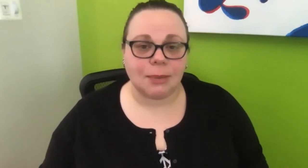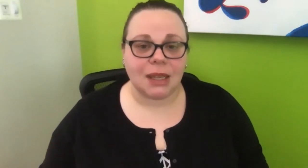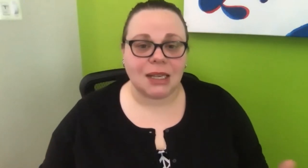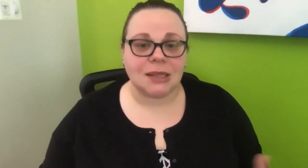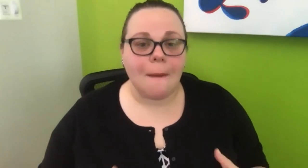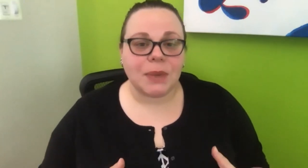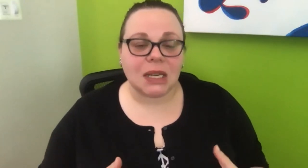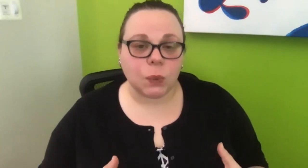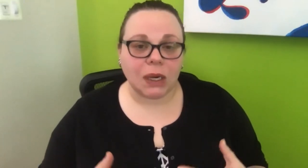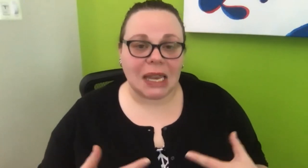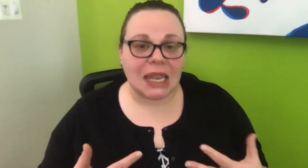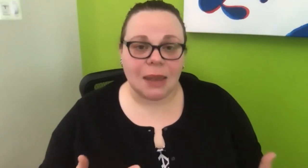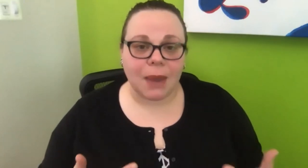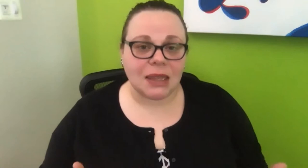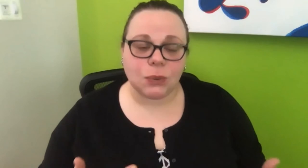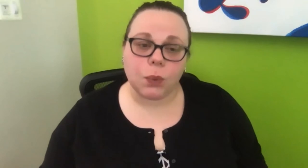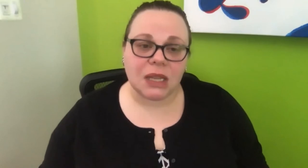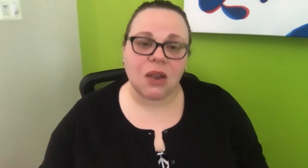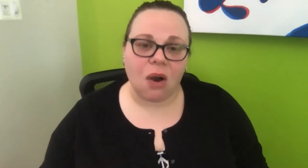because we’re getting hit by this really hard.